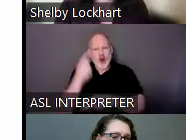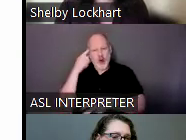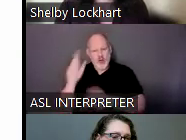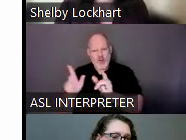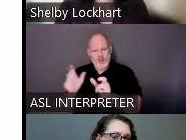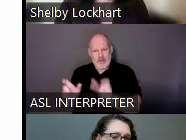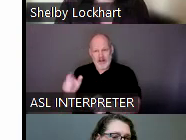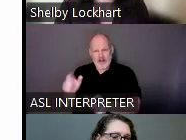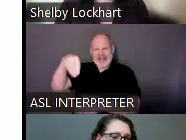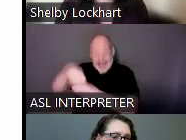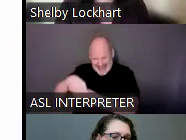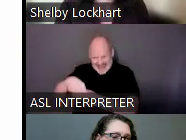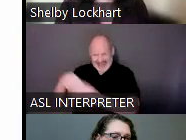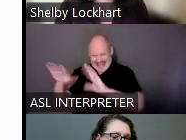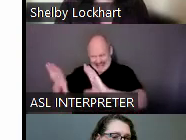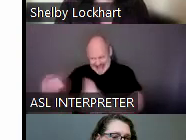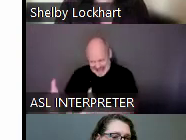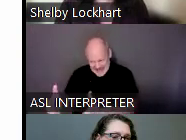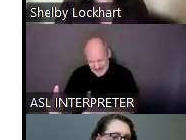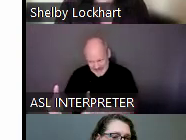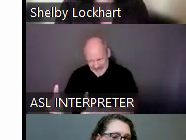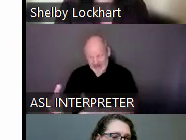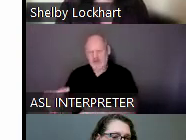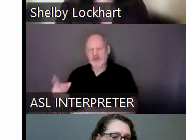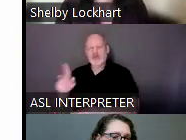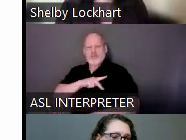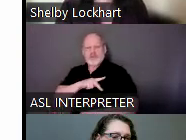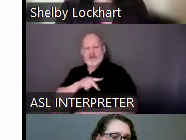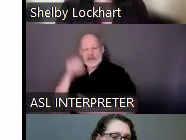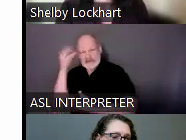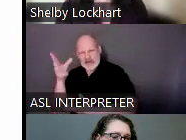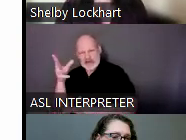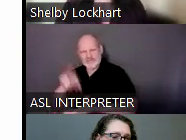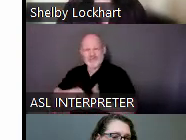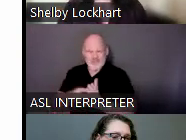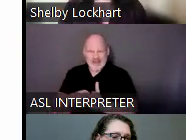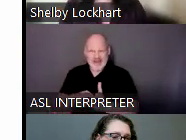data? In other words, how can we shift from we have too many chronic absences